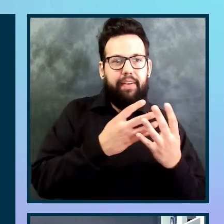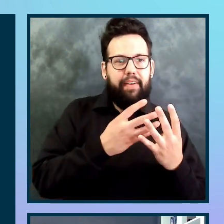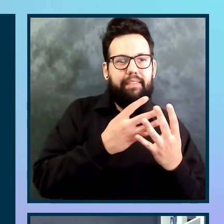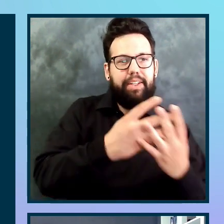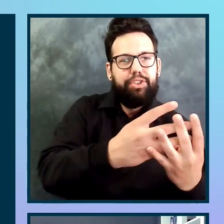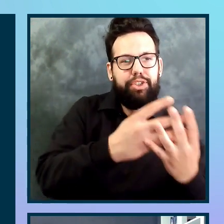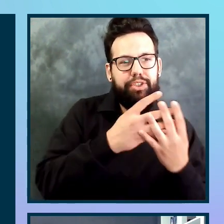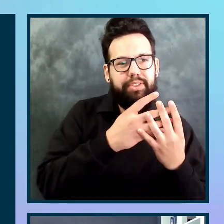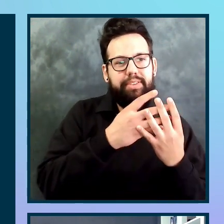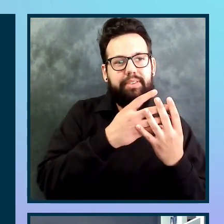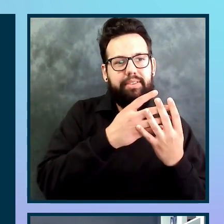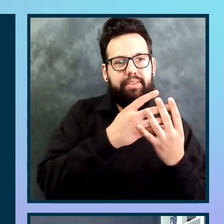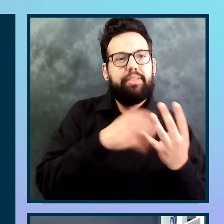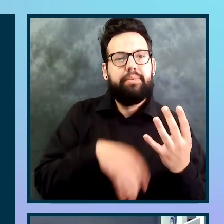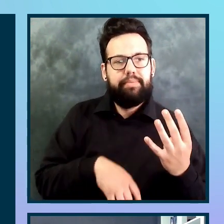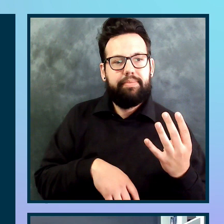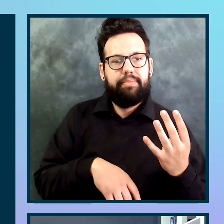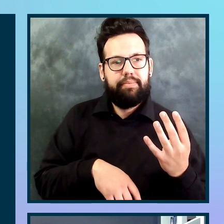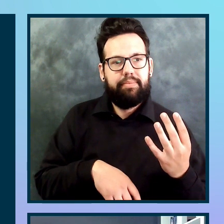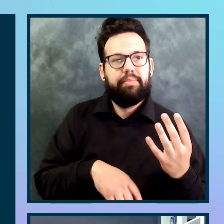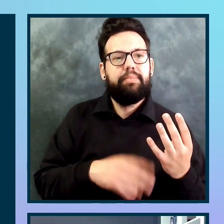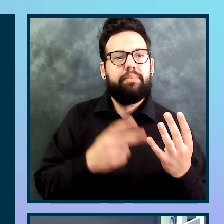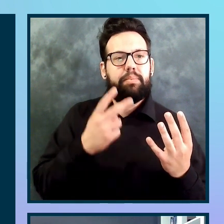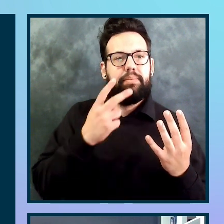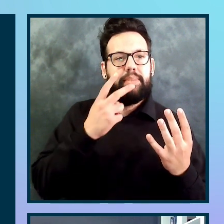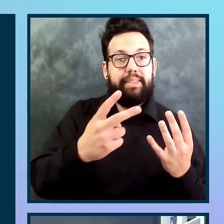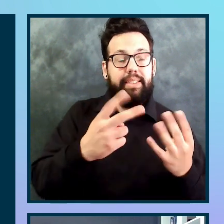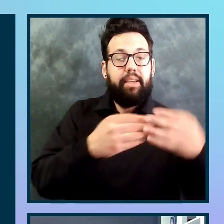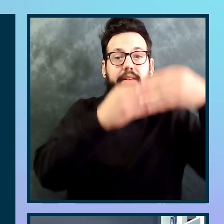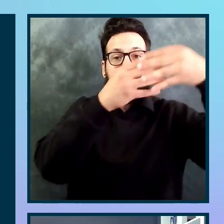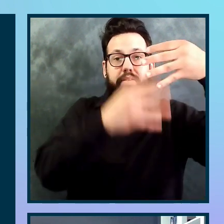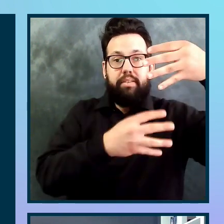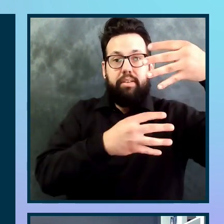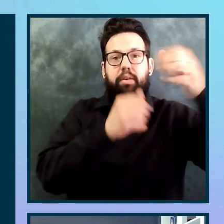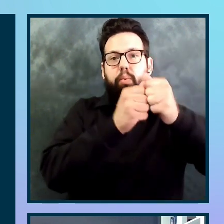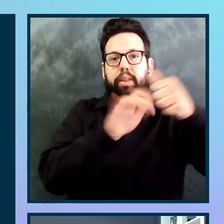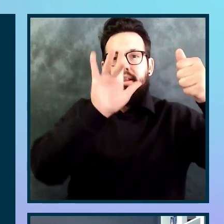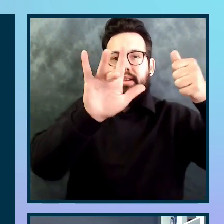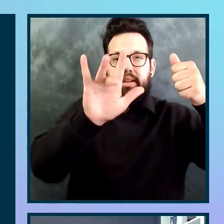So it's a big title with a Chevron that is pointing down. Underneath it there are certain filters